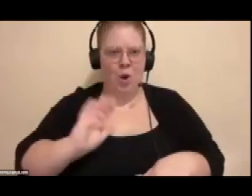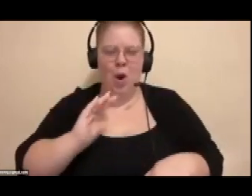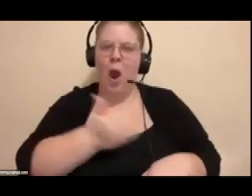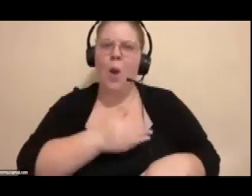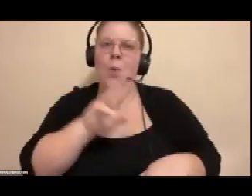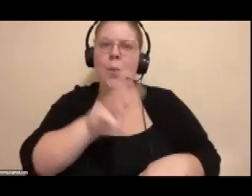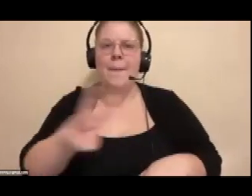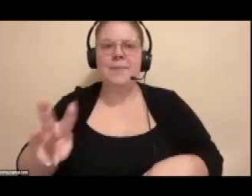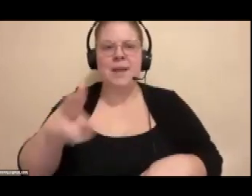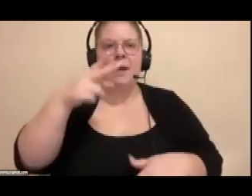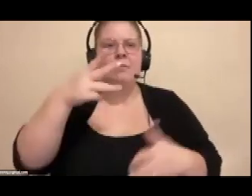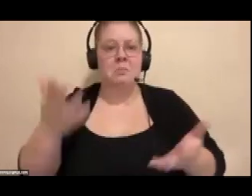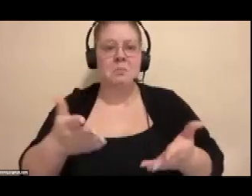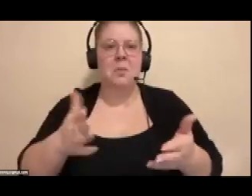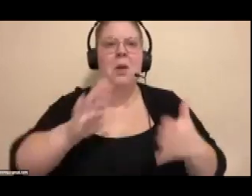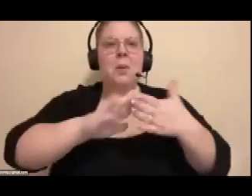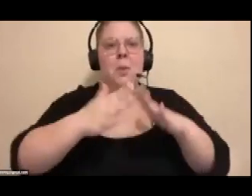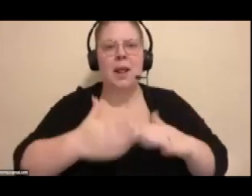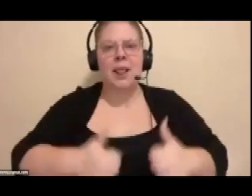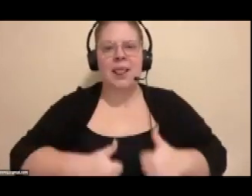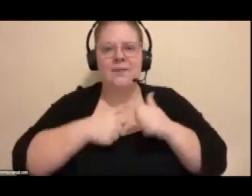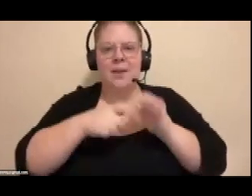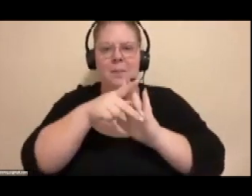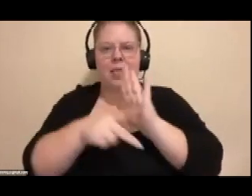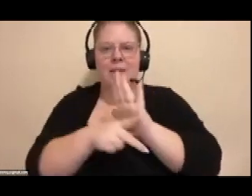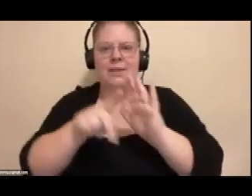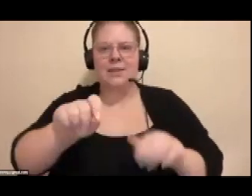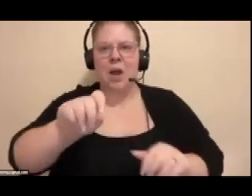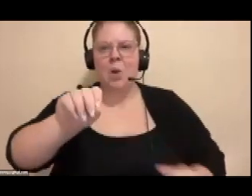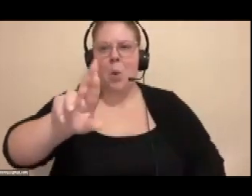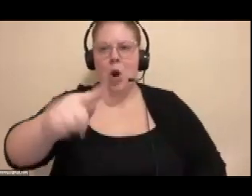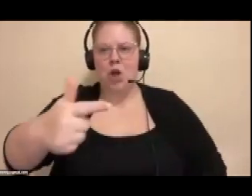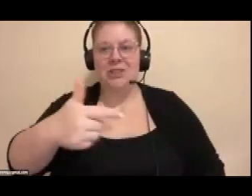Policy.org Next slide, please.